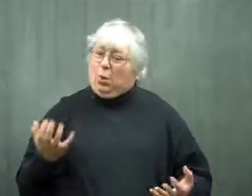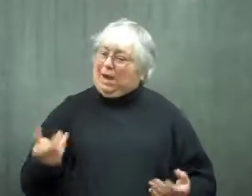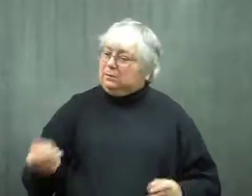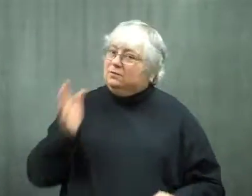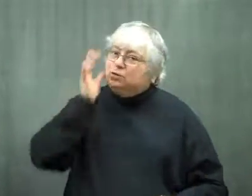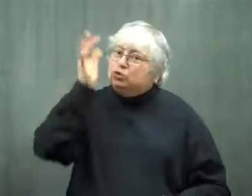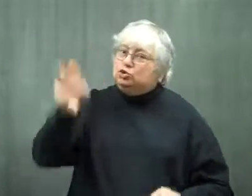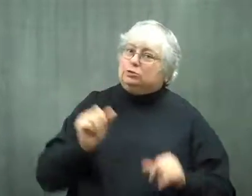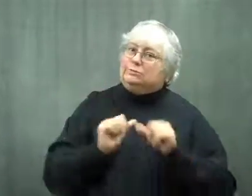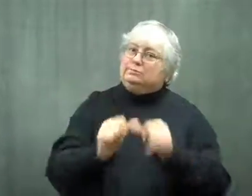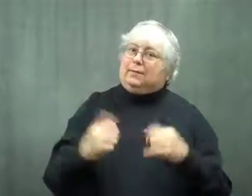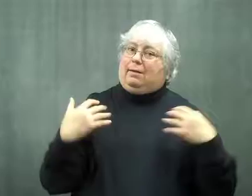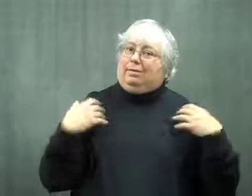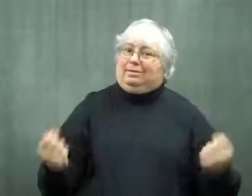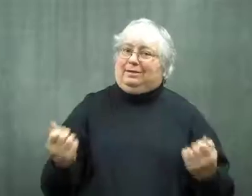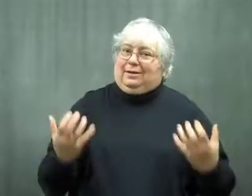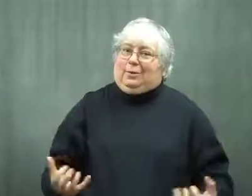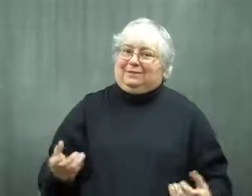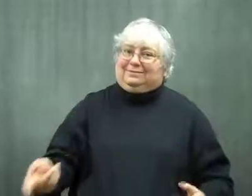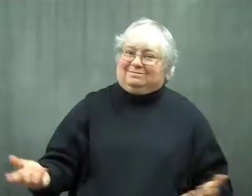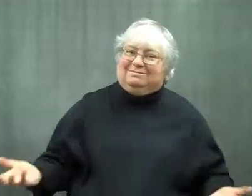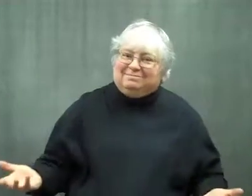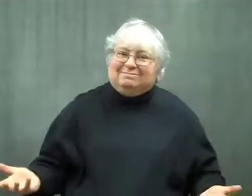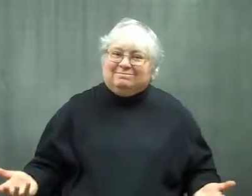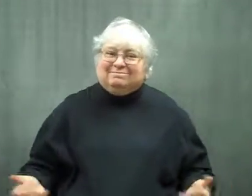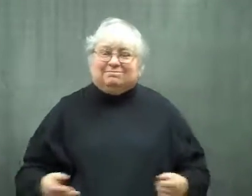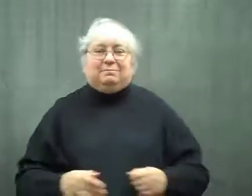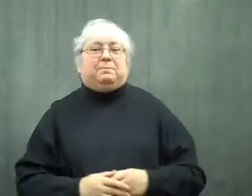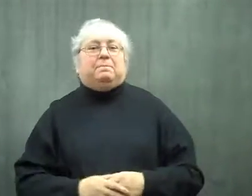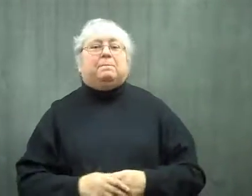Her mother wants a healthy future for her.